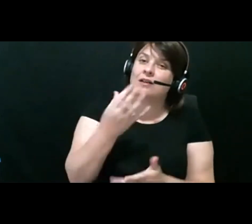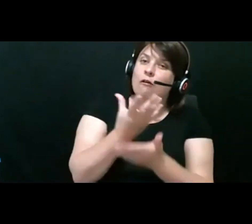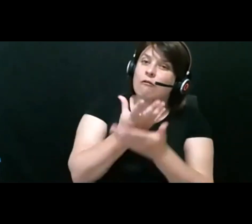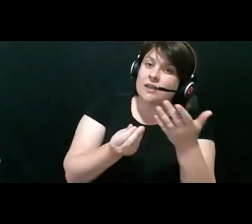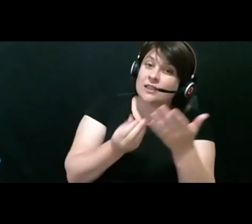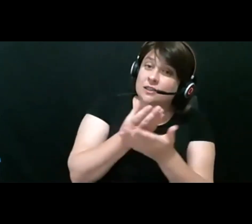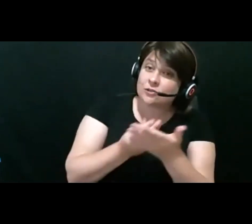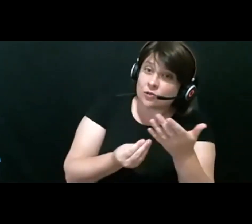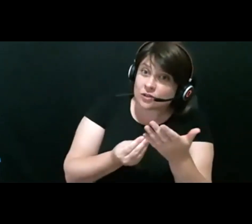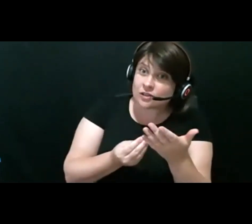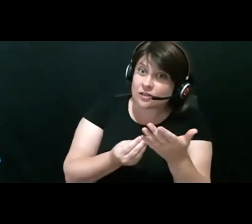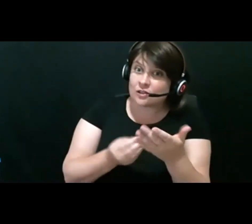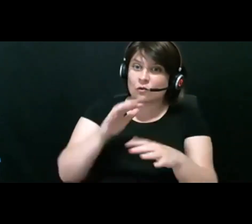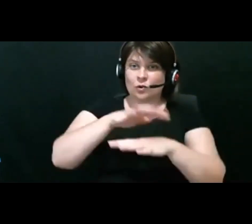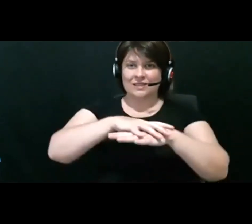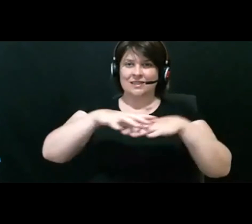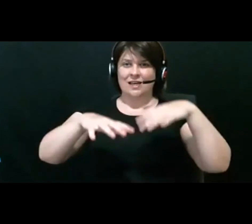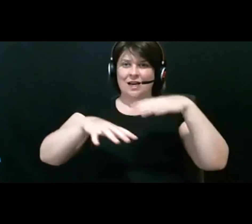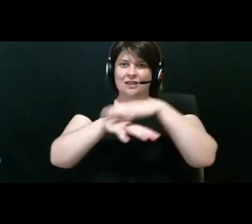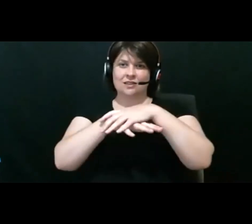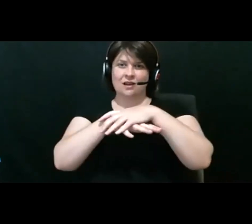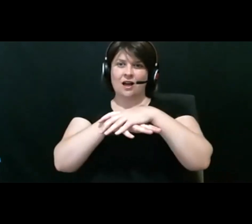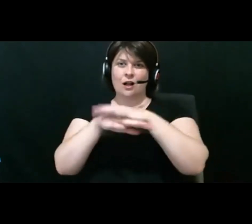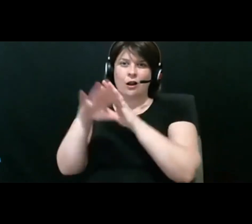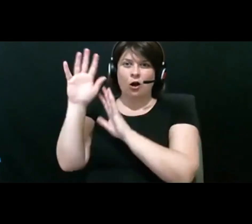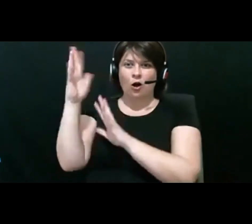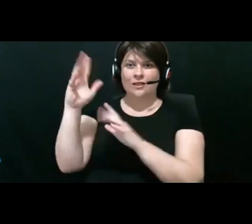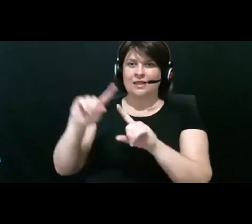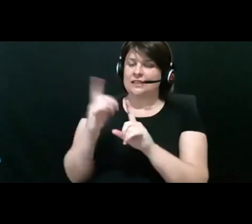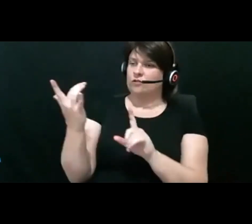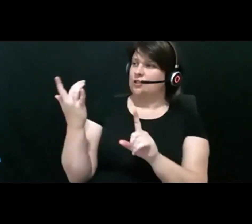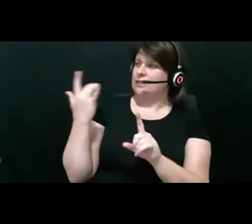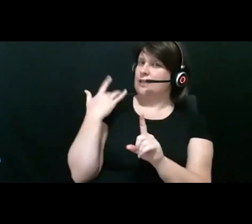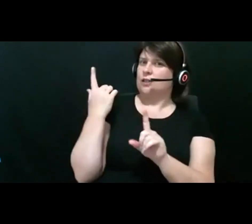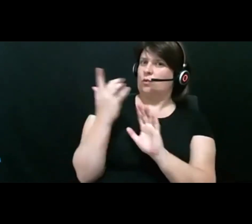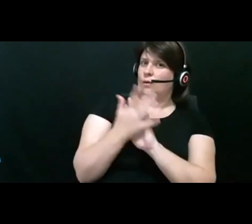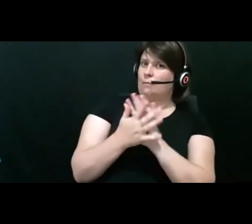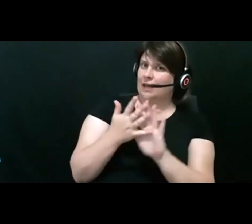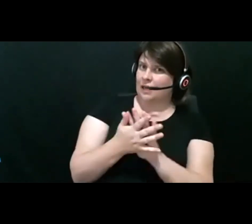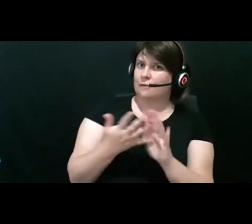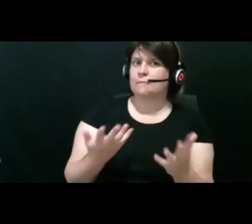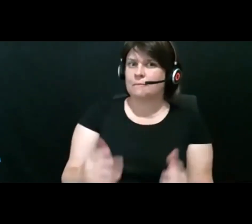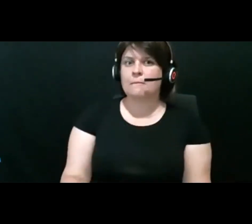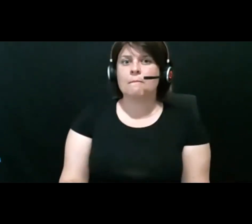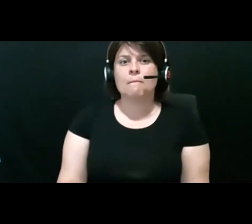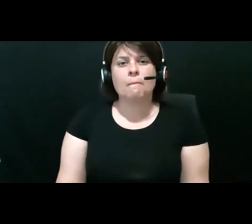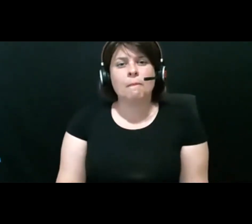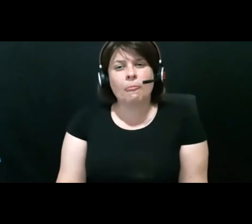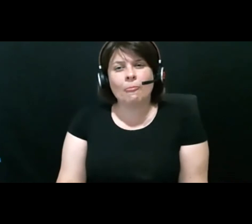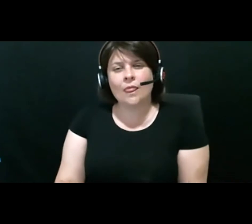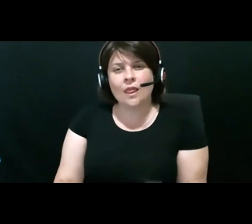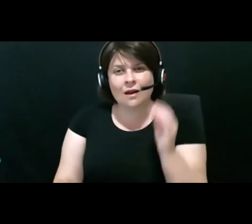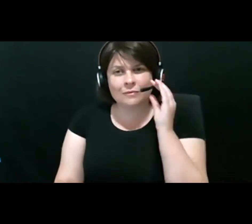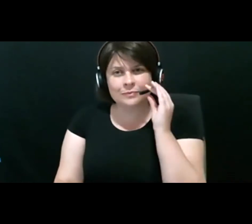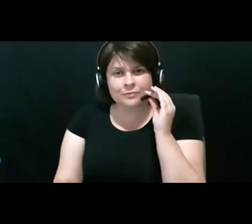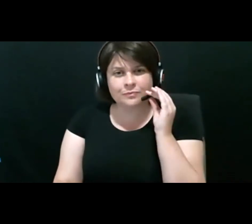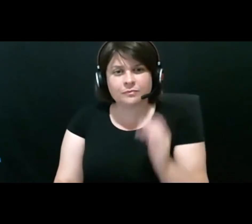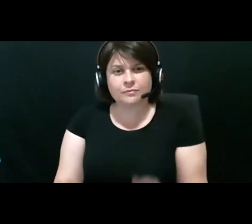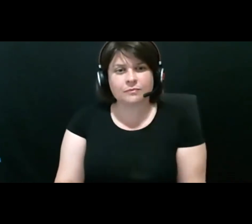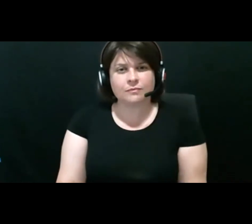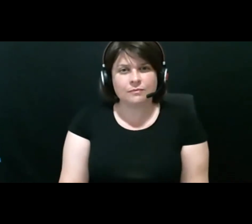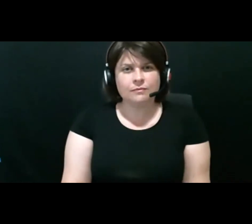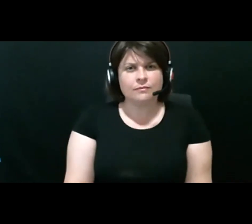for tactile Auslan, different touch use. There was one that was in development